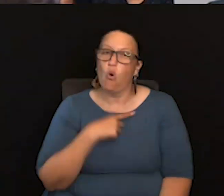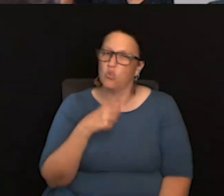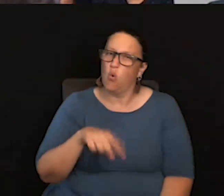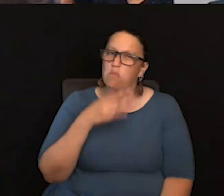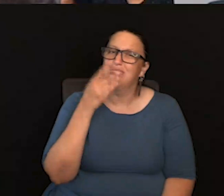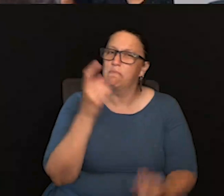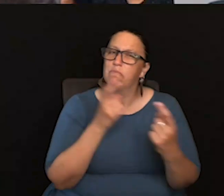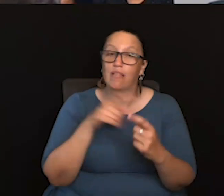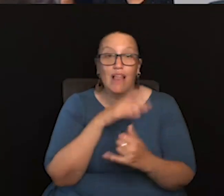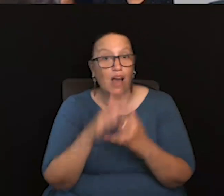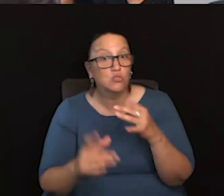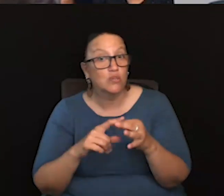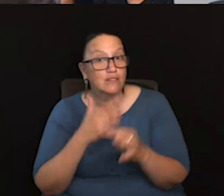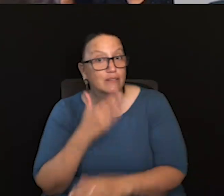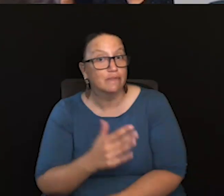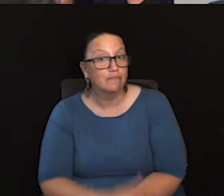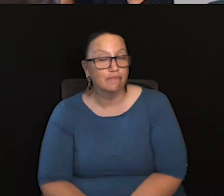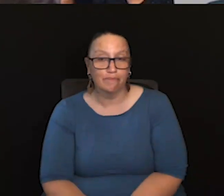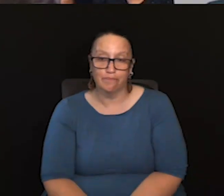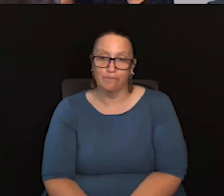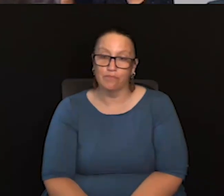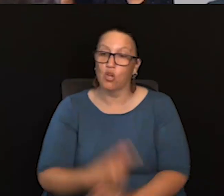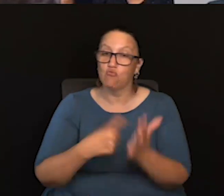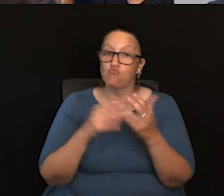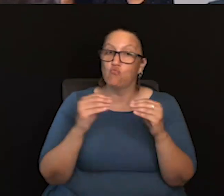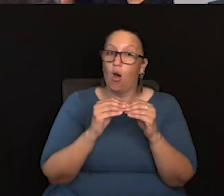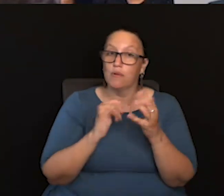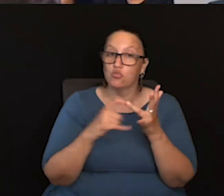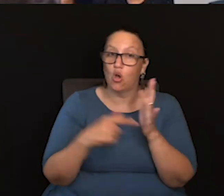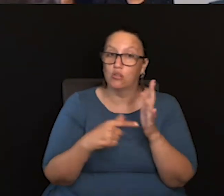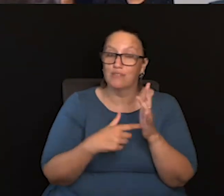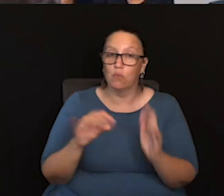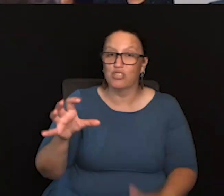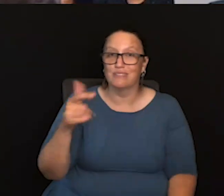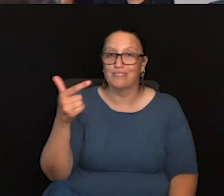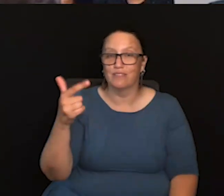I know we're still going through the booster program but has there been any information, any advancement